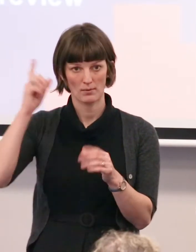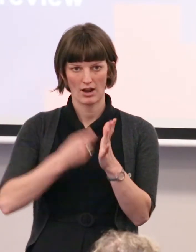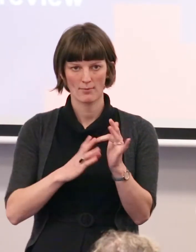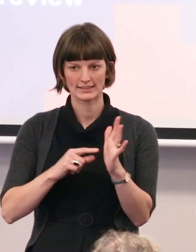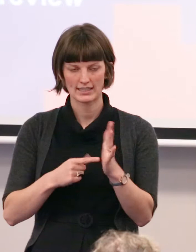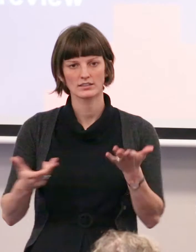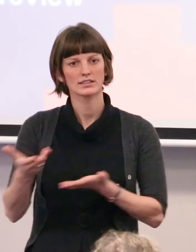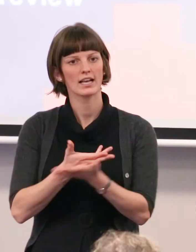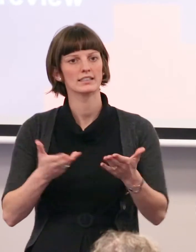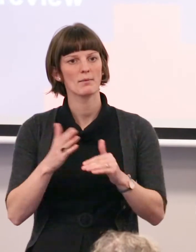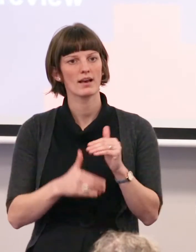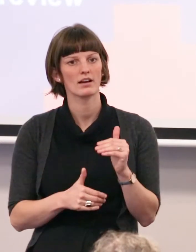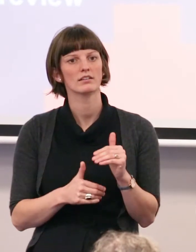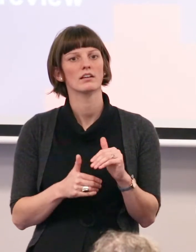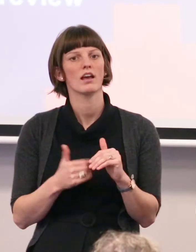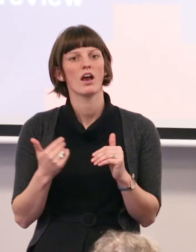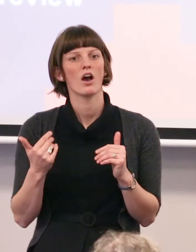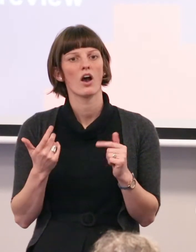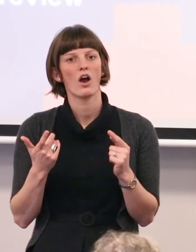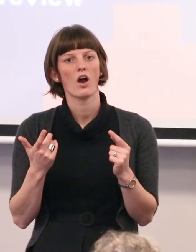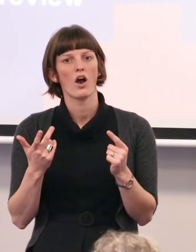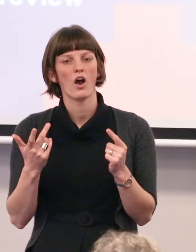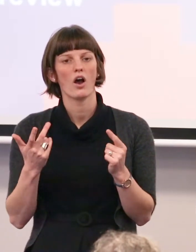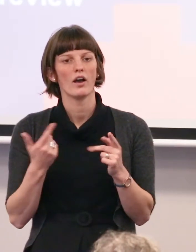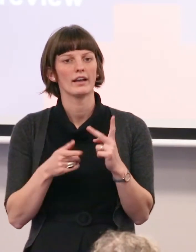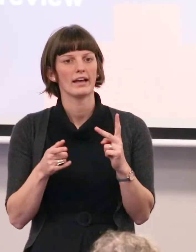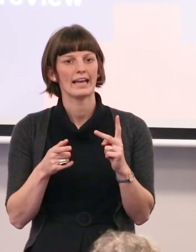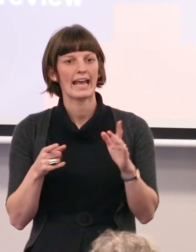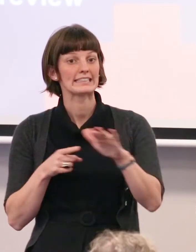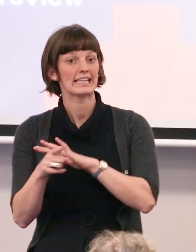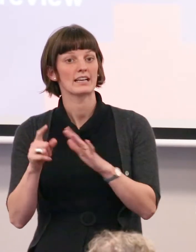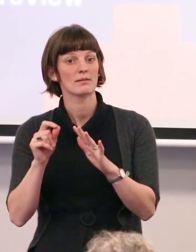alternative exit points for students who may have entered a